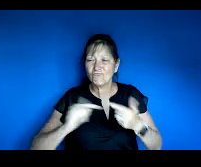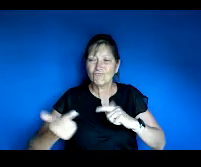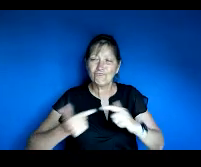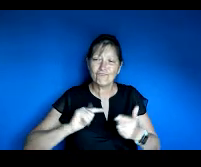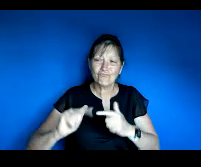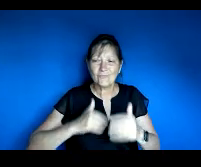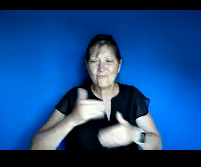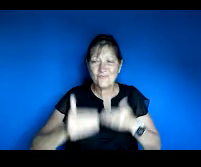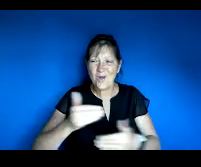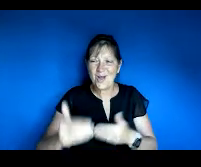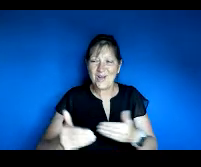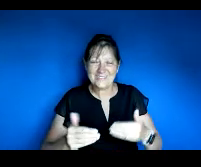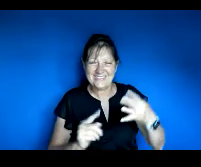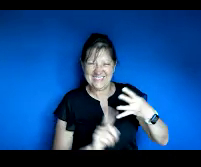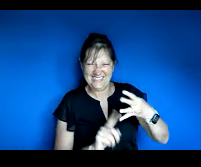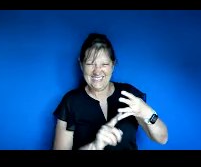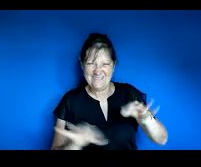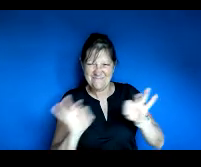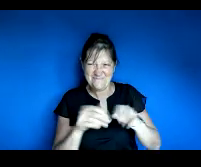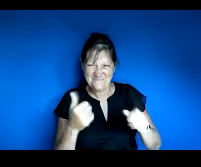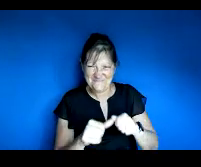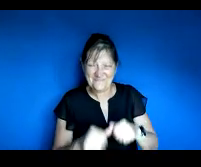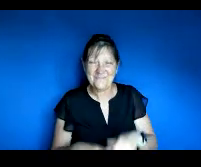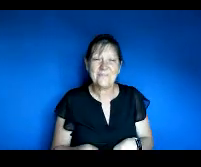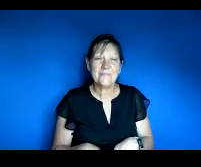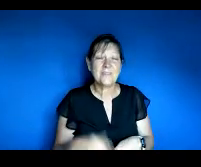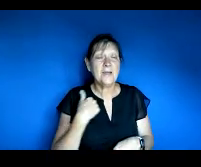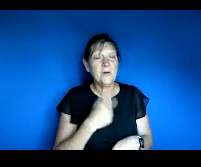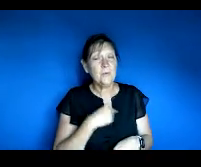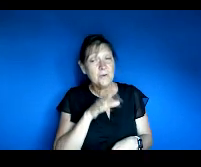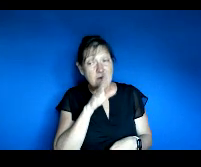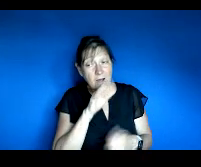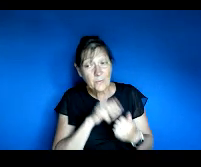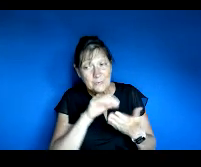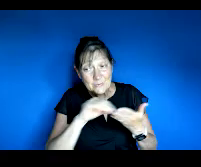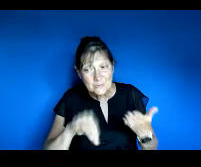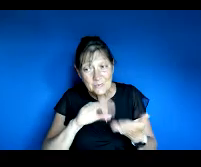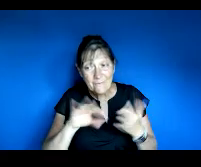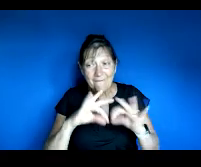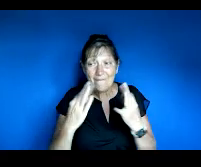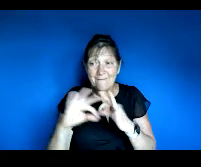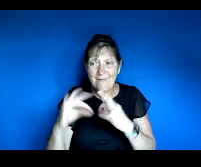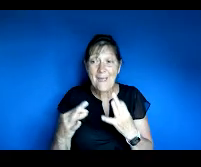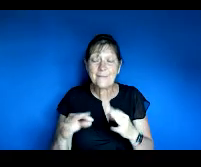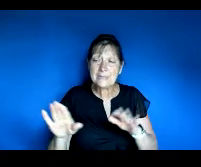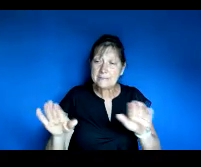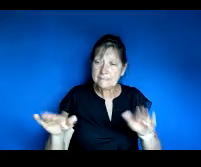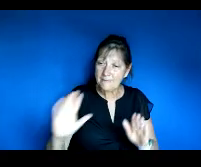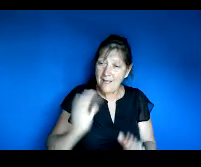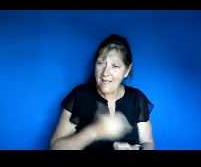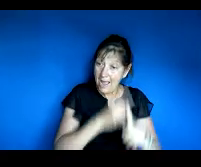that I always want to kind of emphasize, you know, we're talking with students and families, is, our goal with any type of accommodation